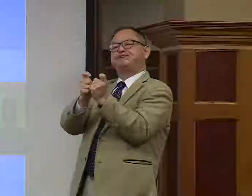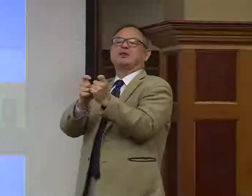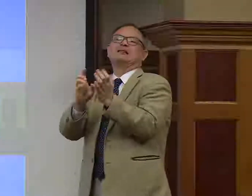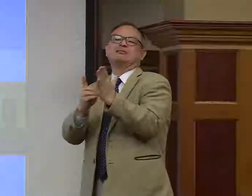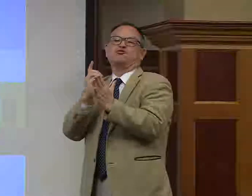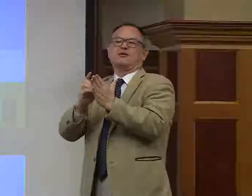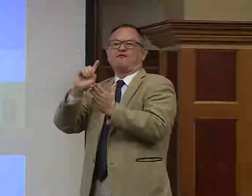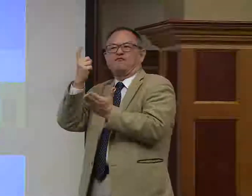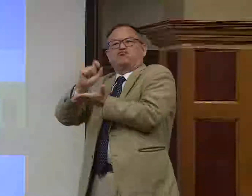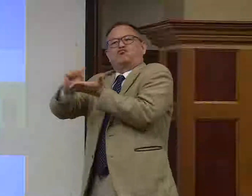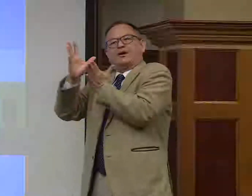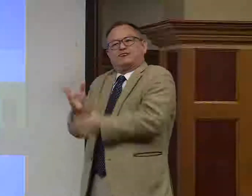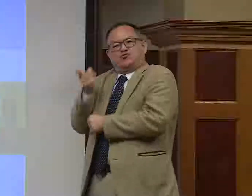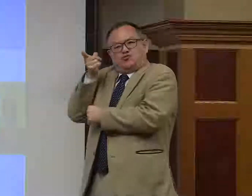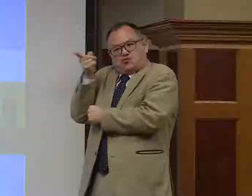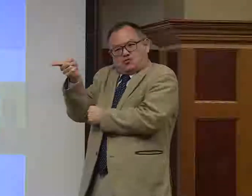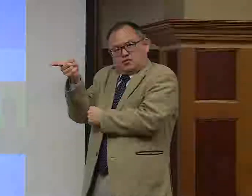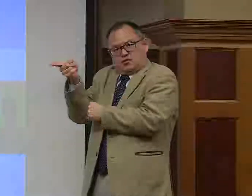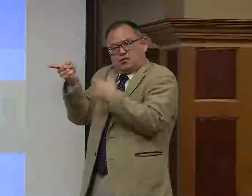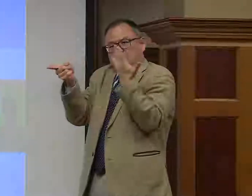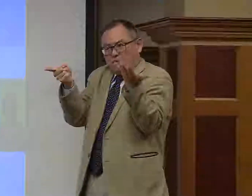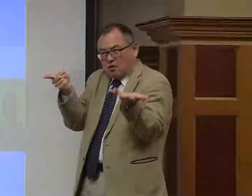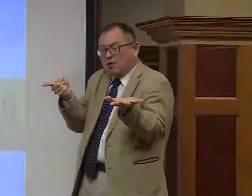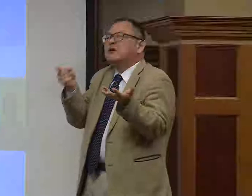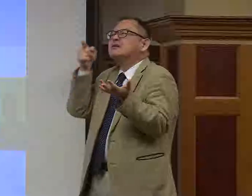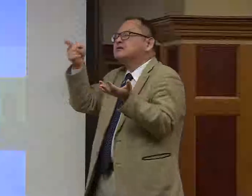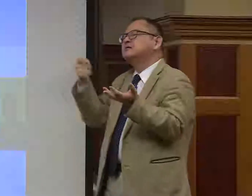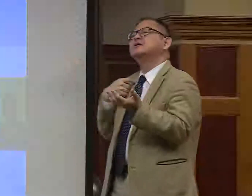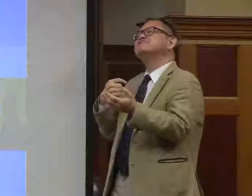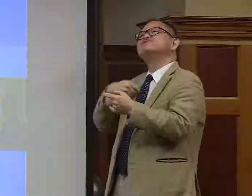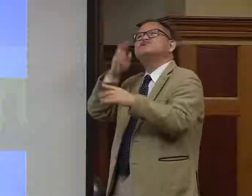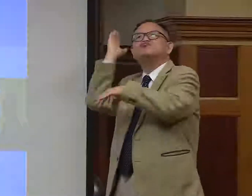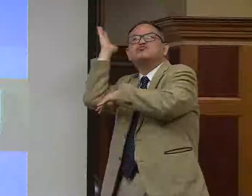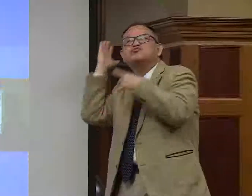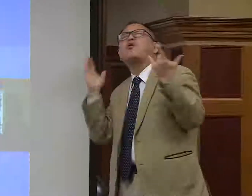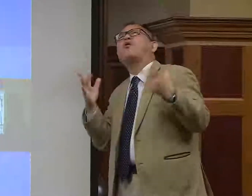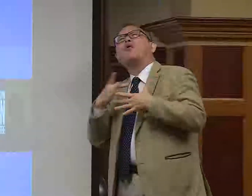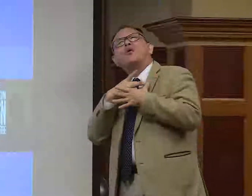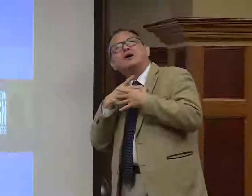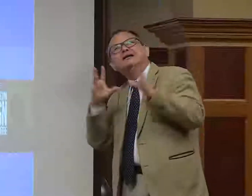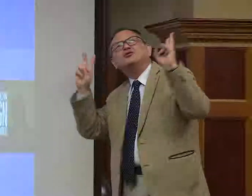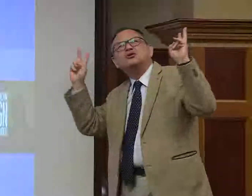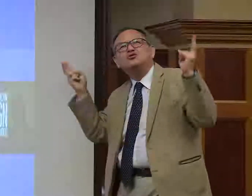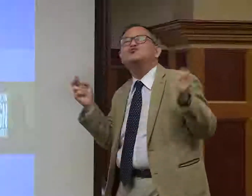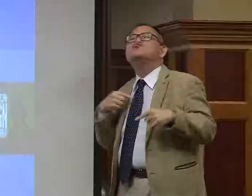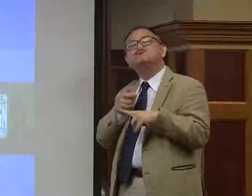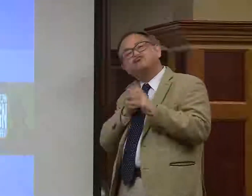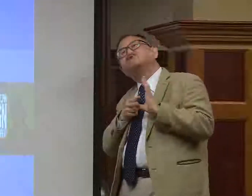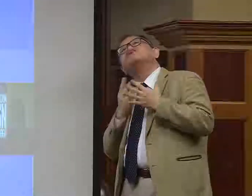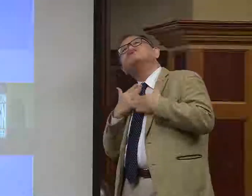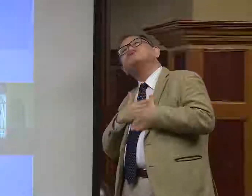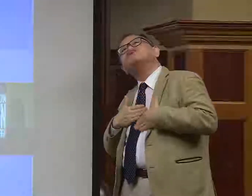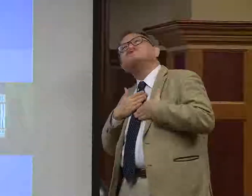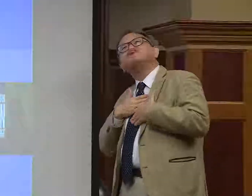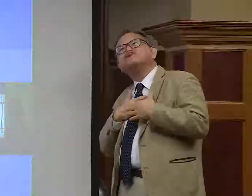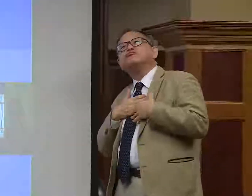I seemed to learn a lot. And I had an interpreter, sign language interpreter, and so, of course, the professor noticed